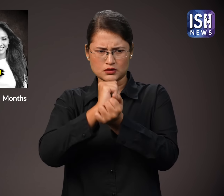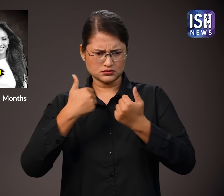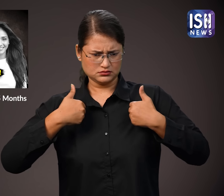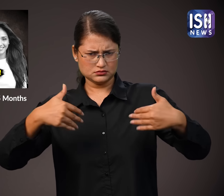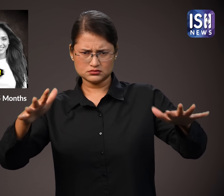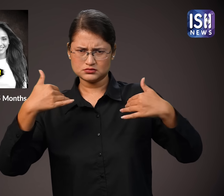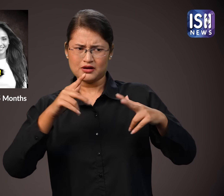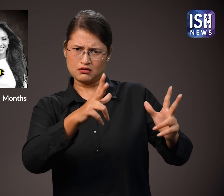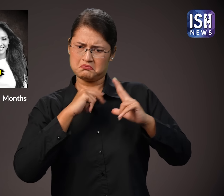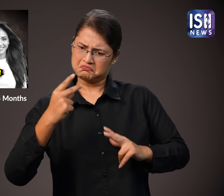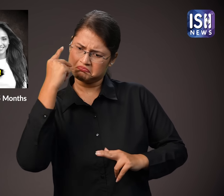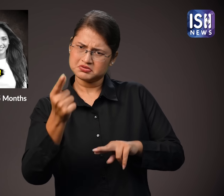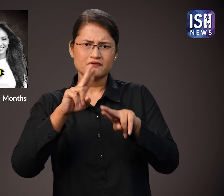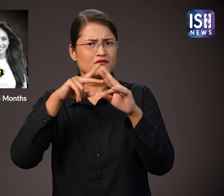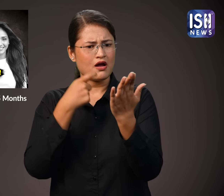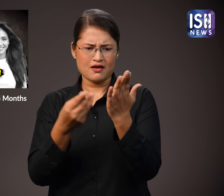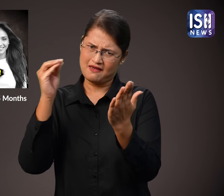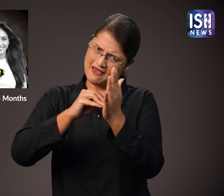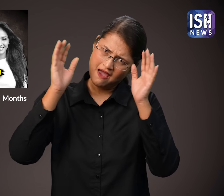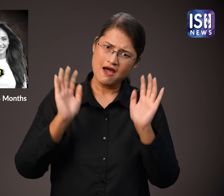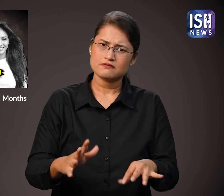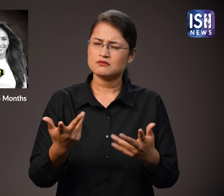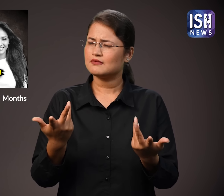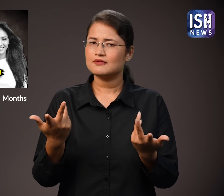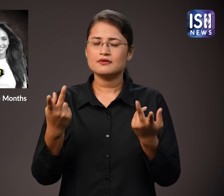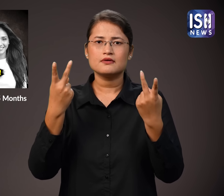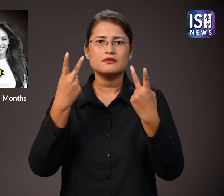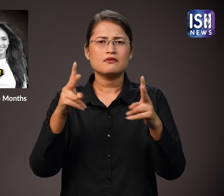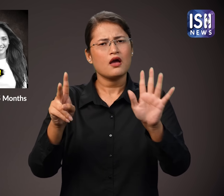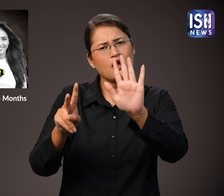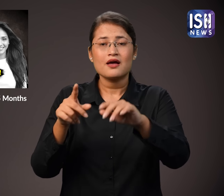Police deny these allegations, claiming they registered the FIR.